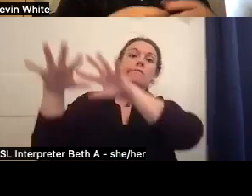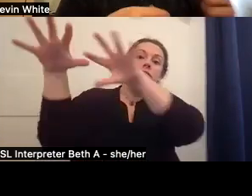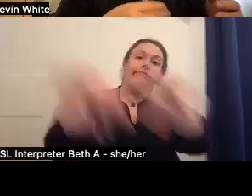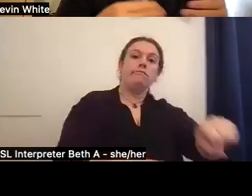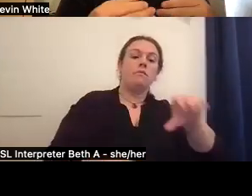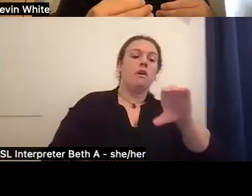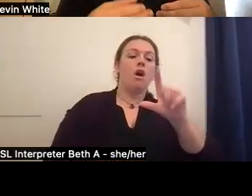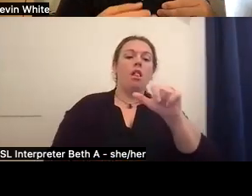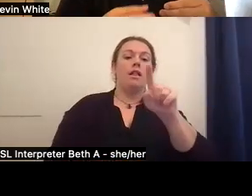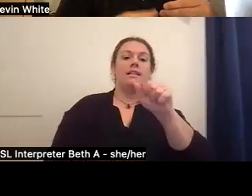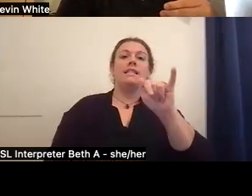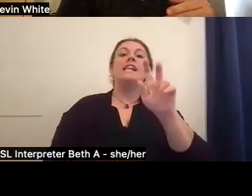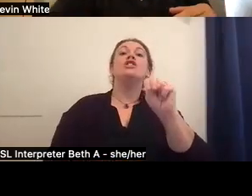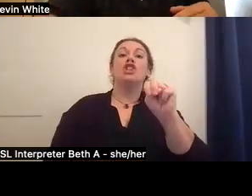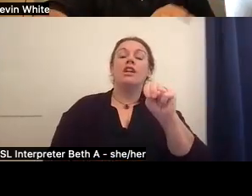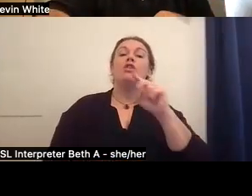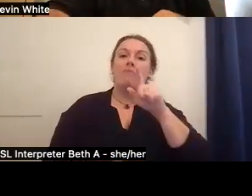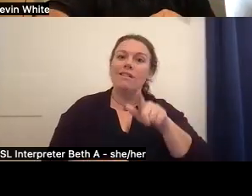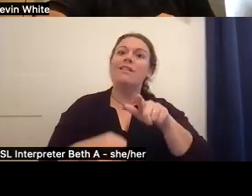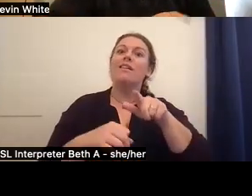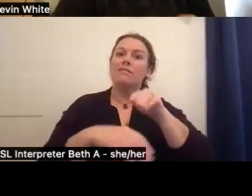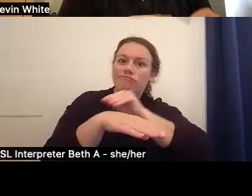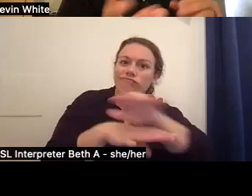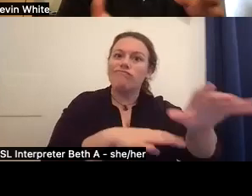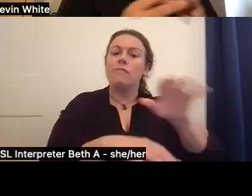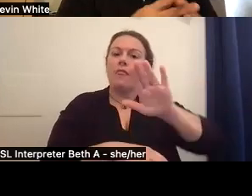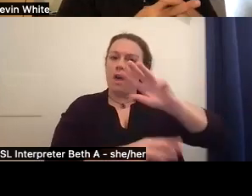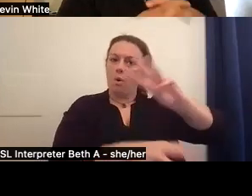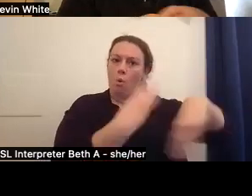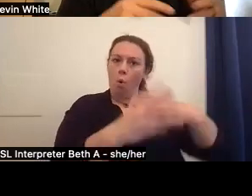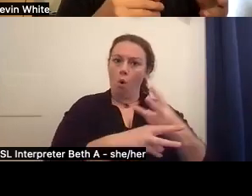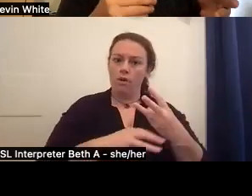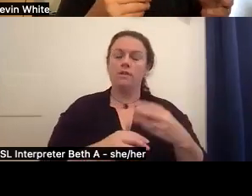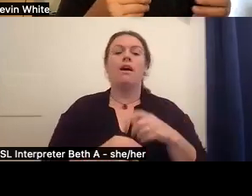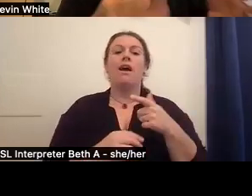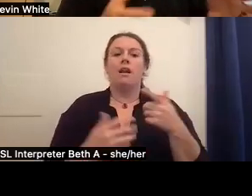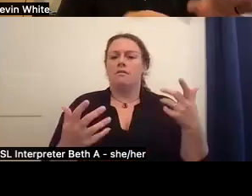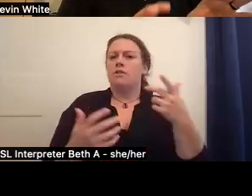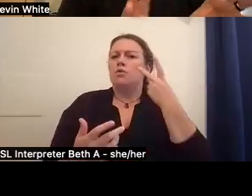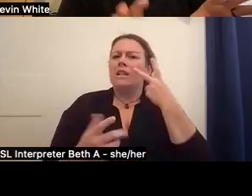we have to think about what is being suggested and what is, is going on here so then we- I'm going